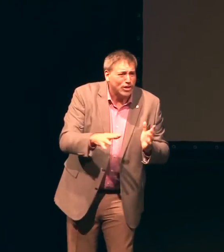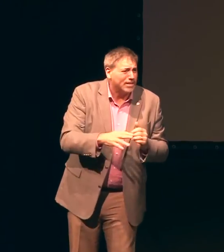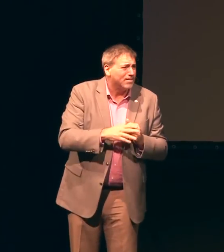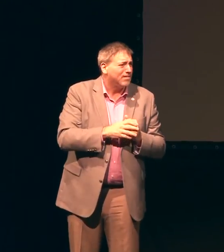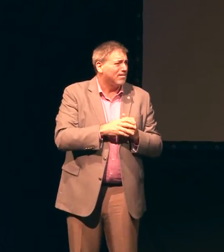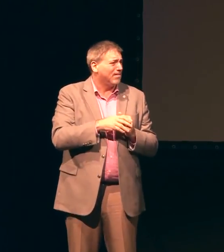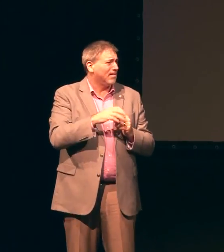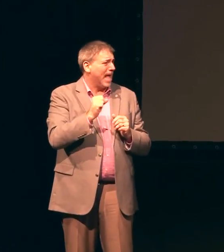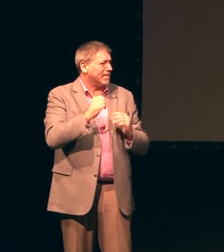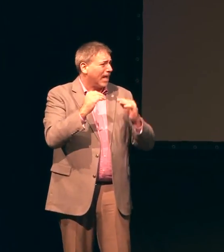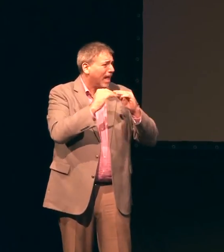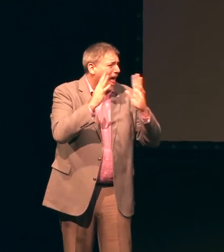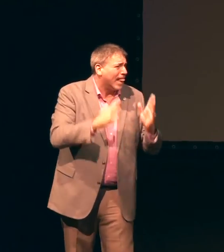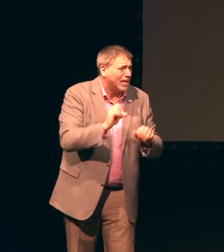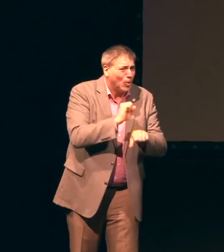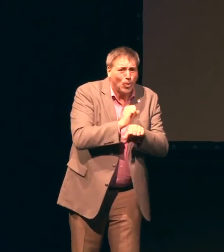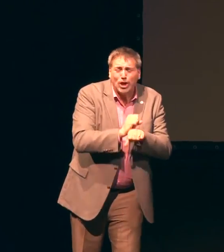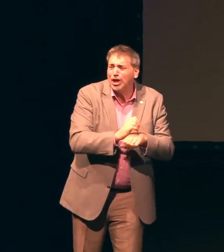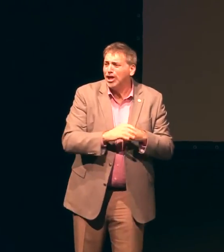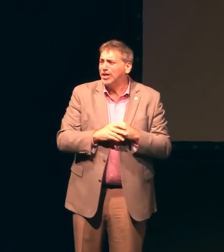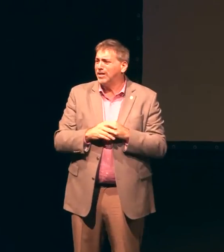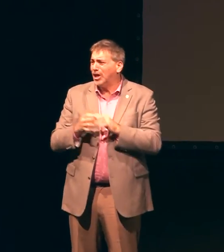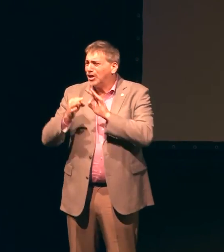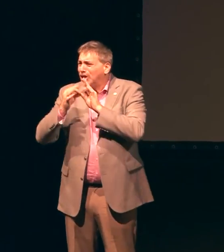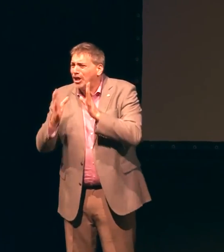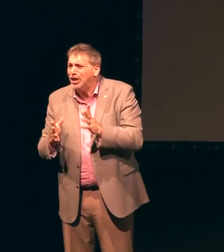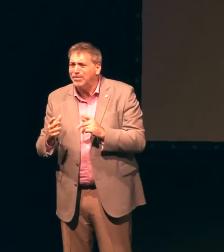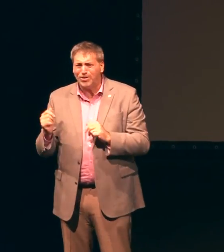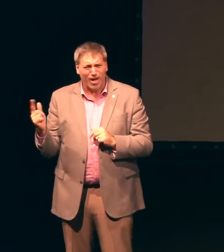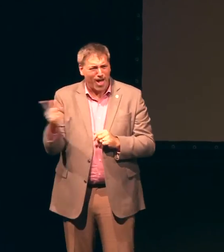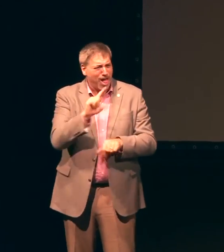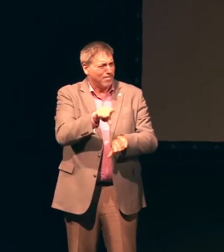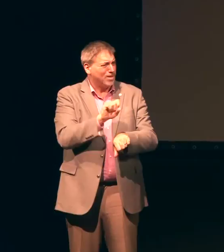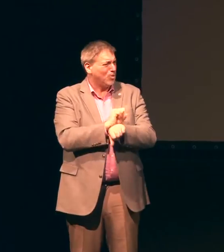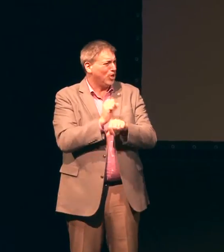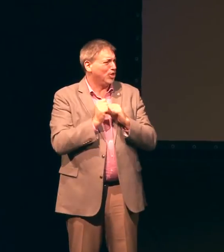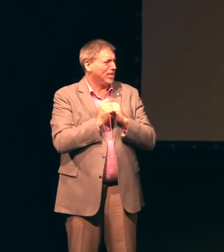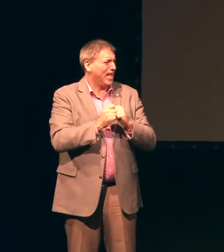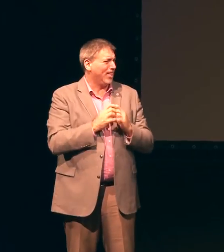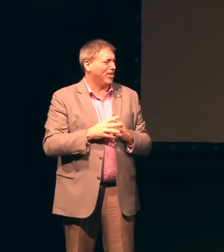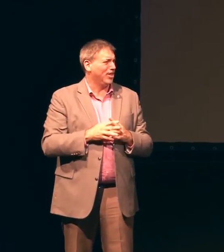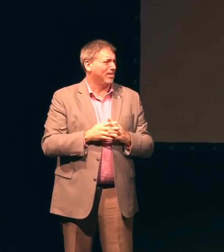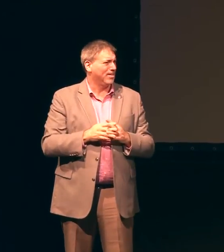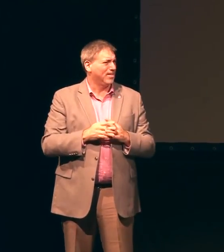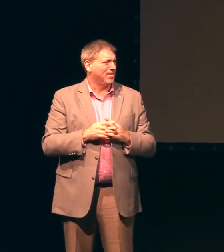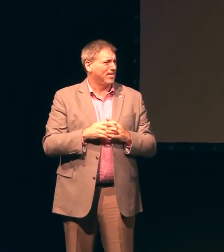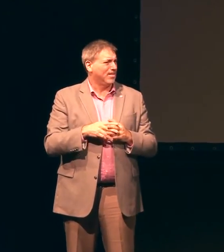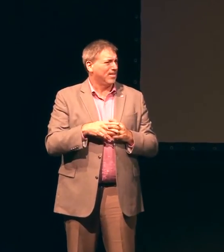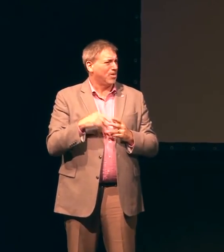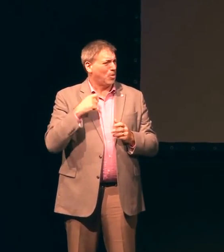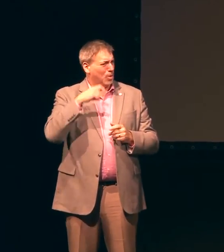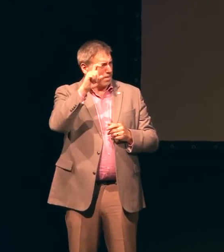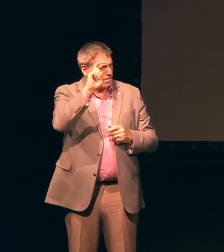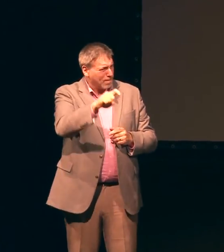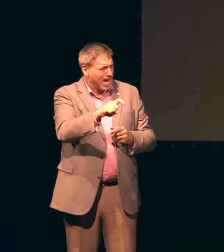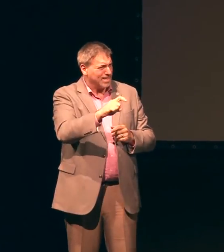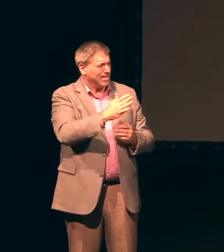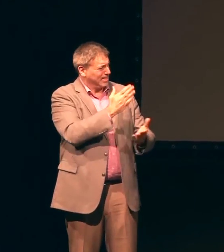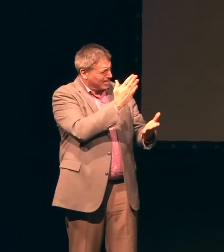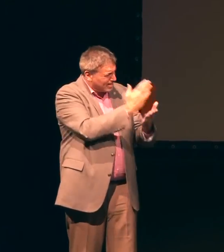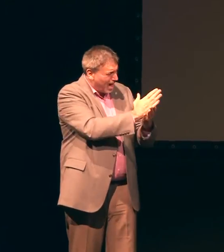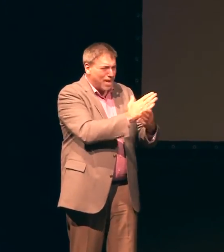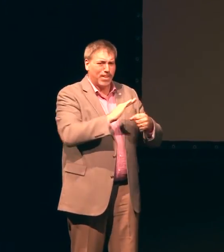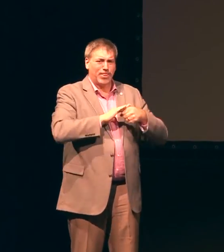community. Students, colleagues, workers, interpreters, we all must work together. We